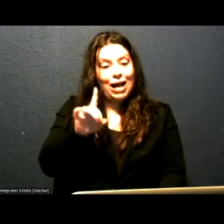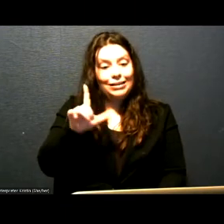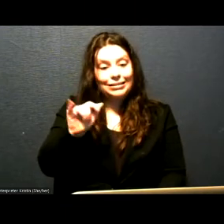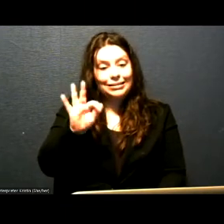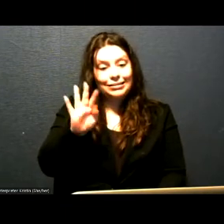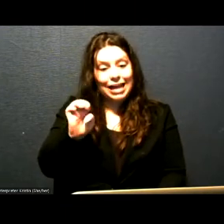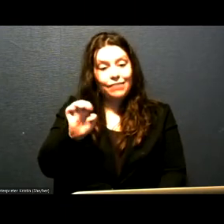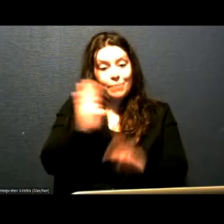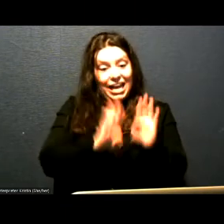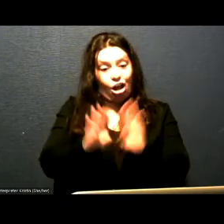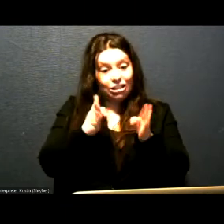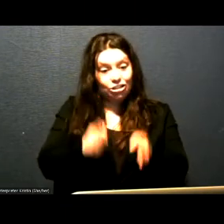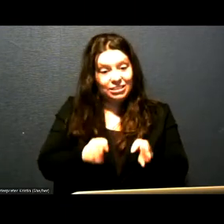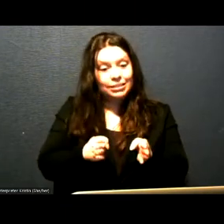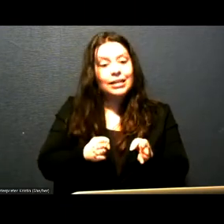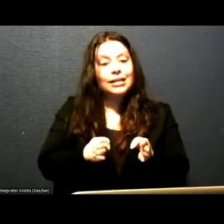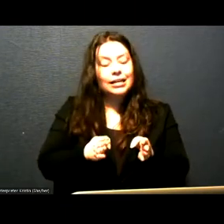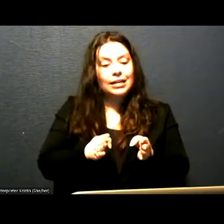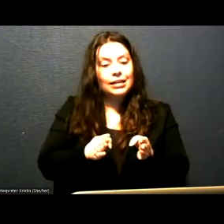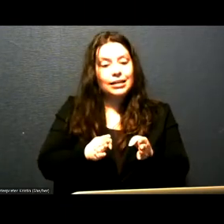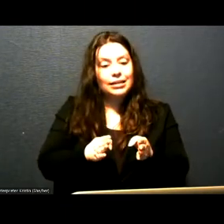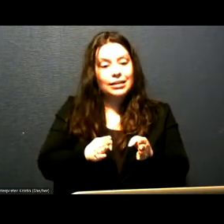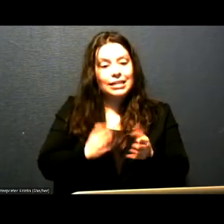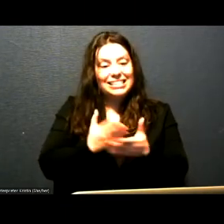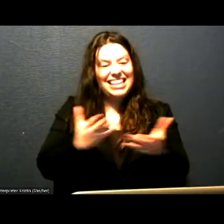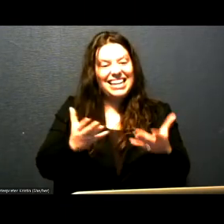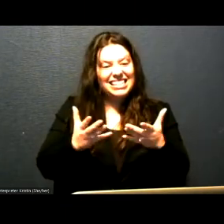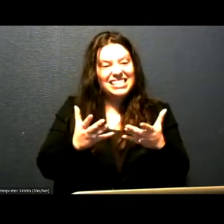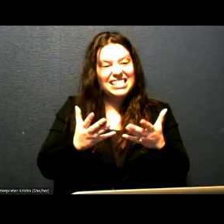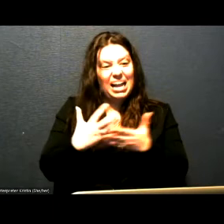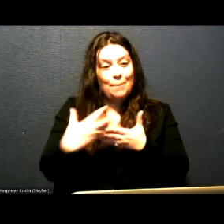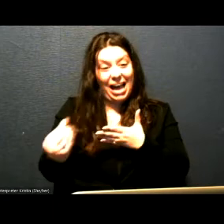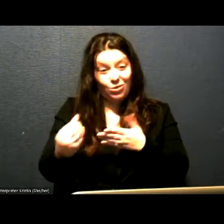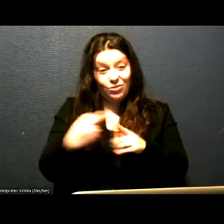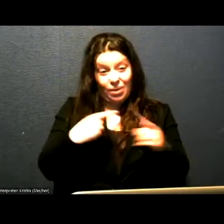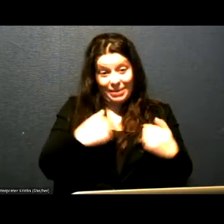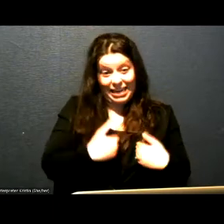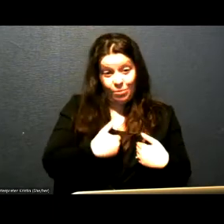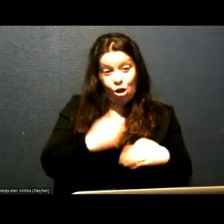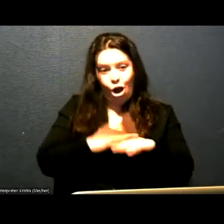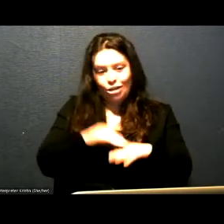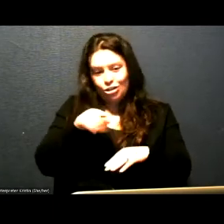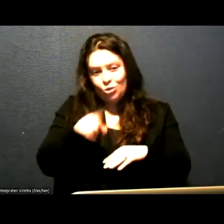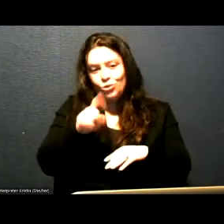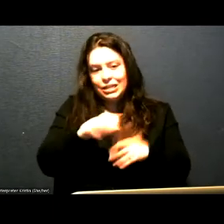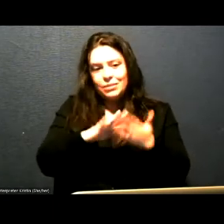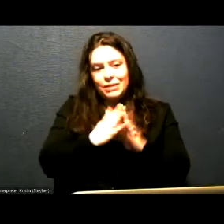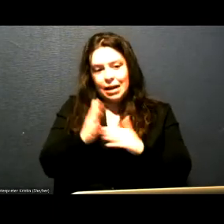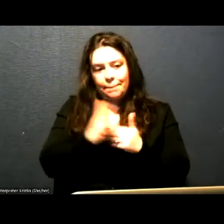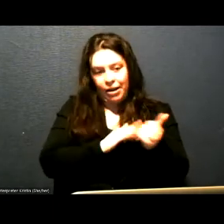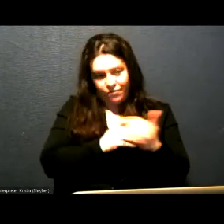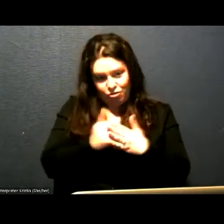comfortable with things coming out of animals and onto you so I’ve been projectile pooped upon by